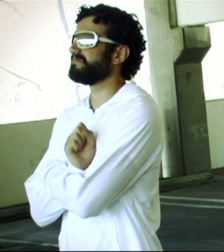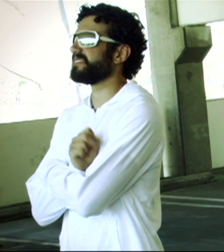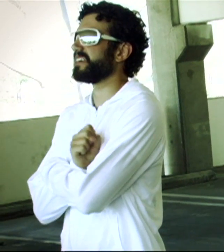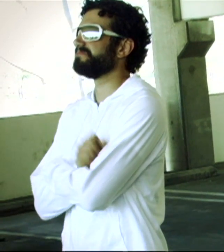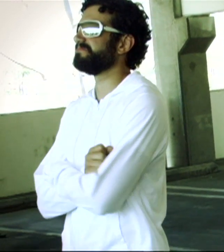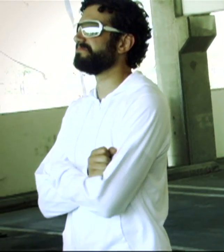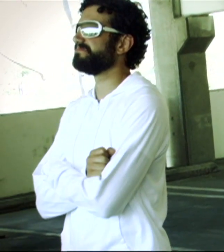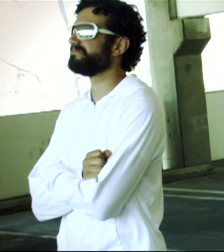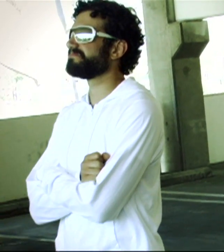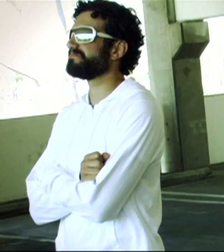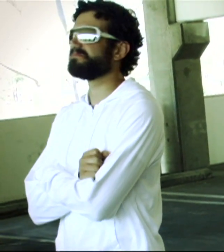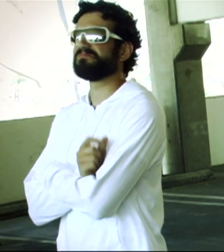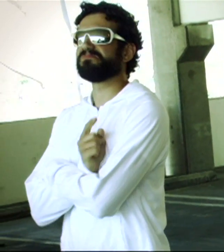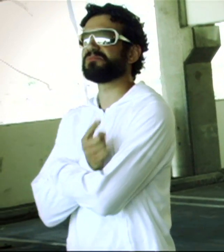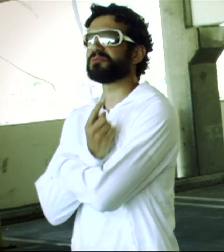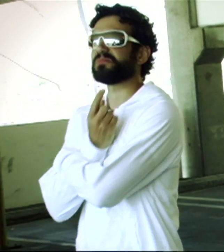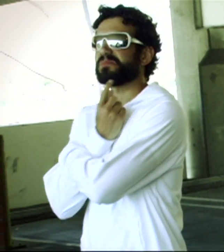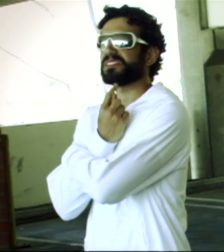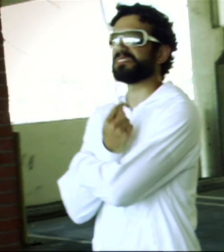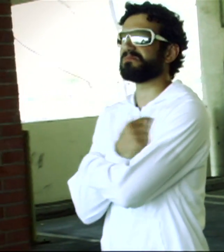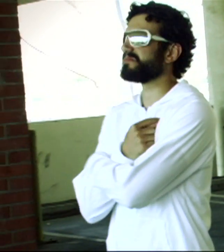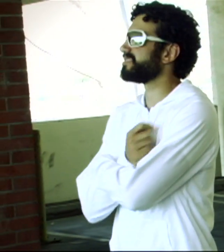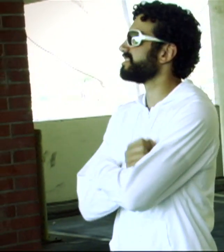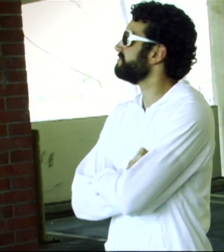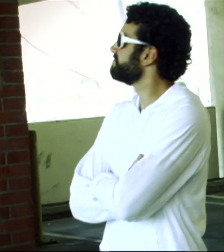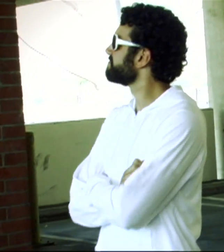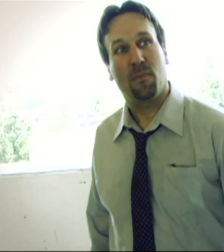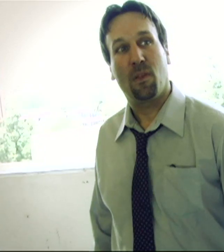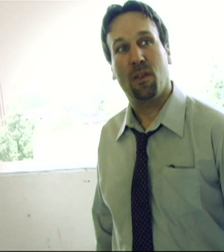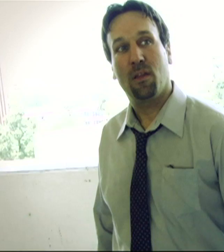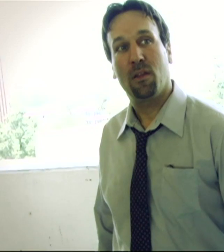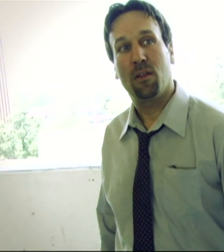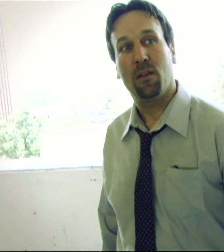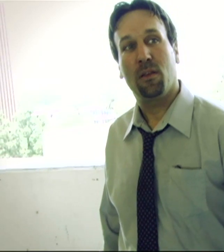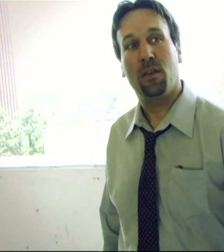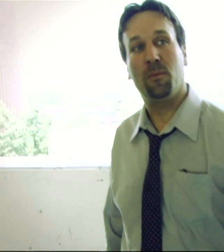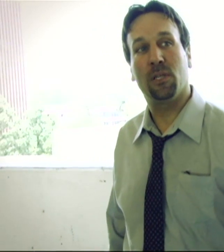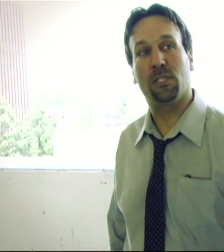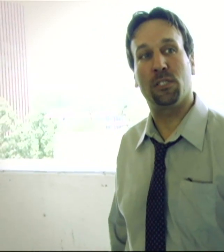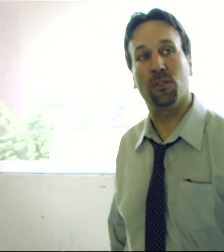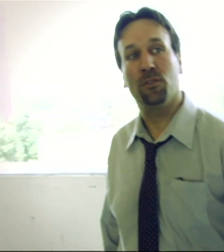(ASL) Yeah. You missed me. He misses you.